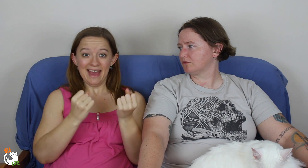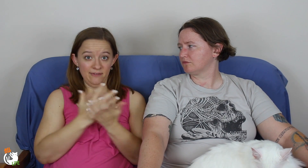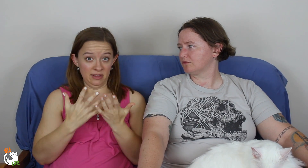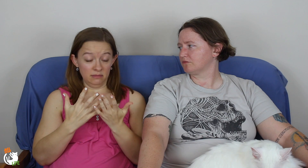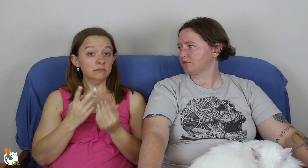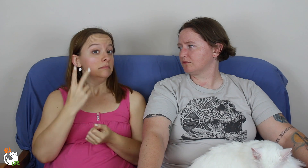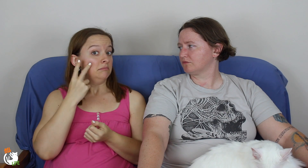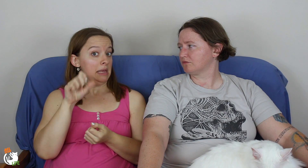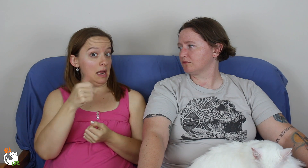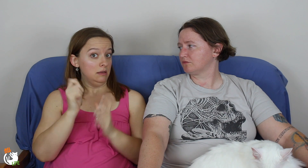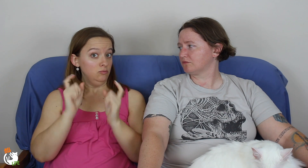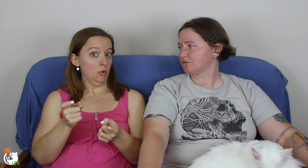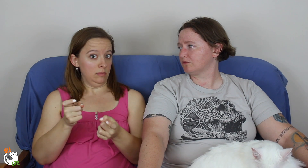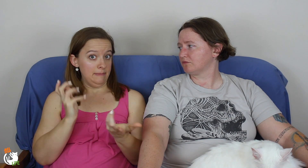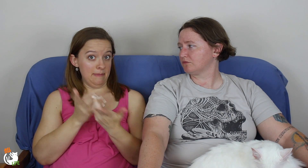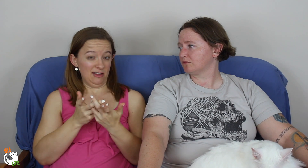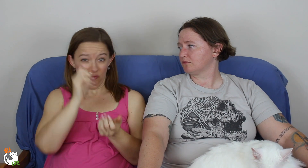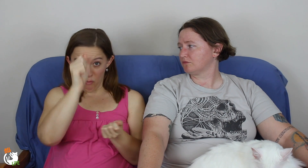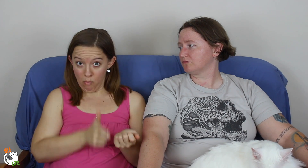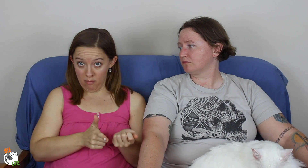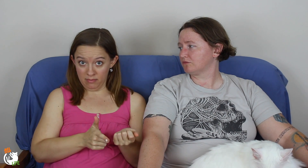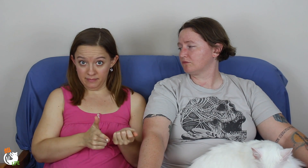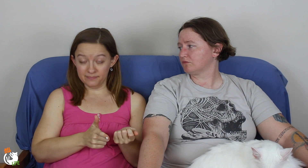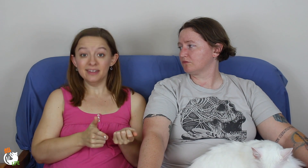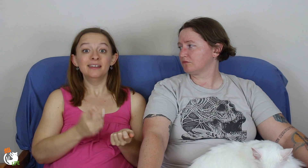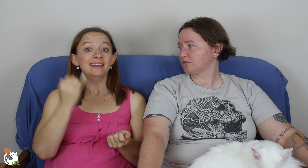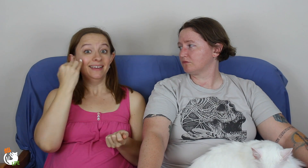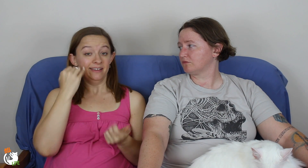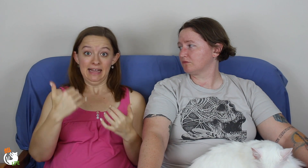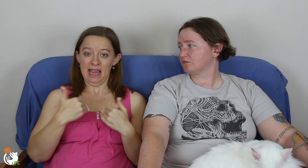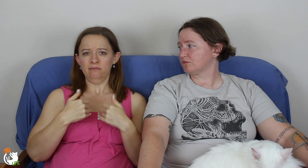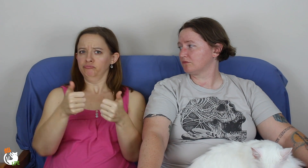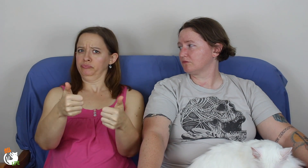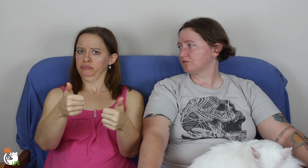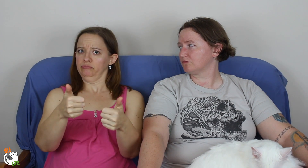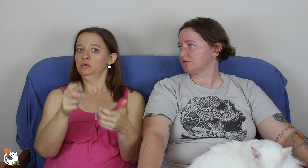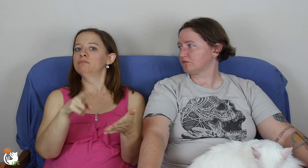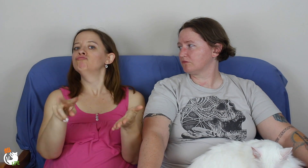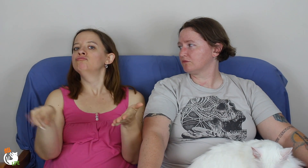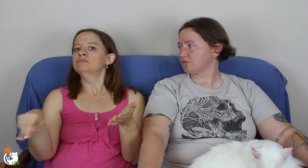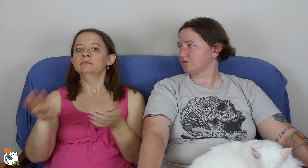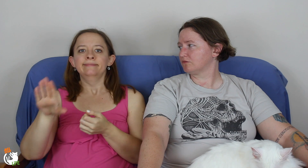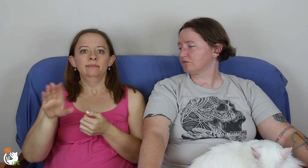Check off everything that you want and see if there's any donors that match that. If there's someone that matched, awesome!